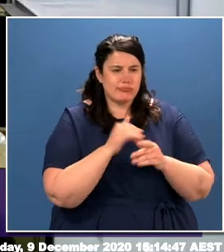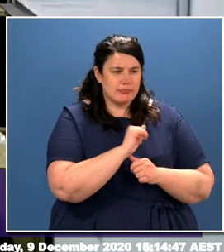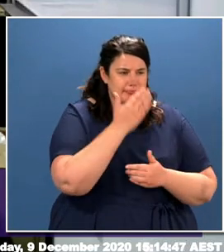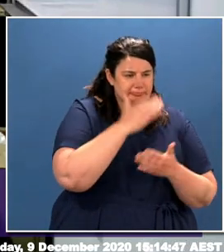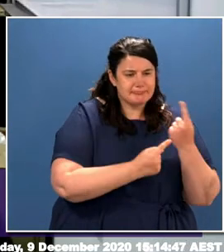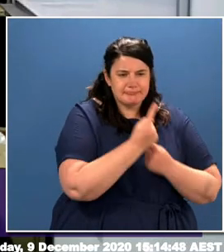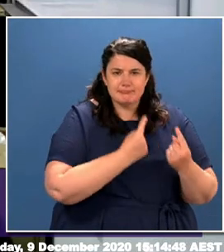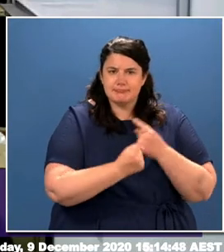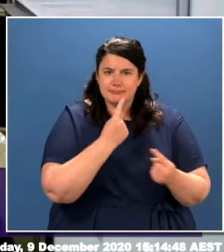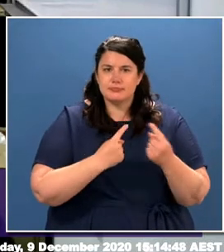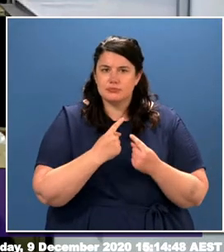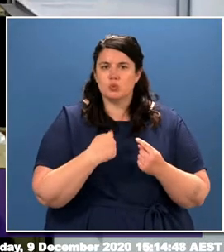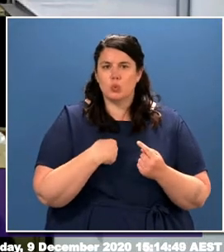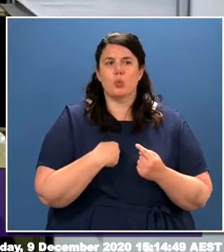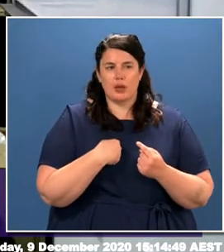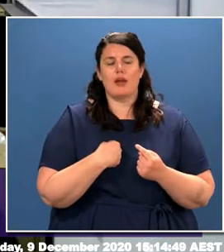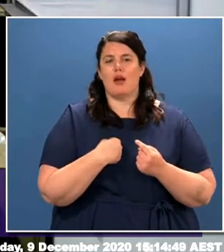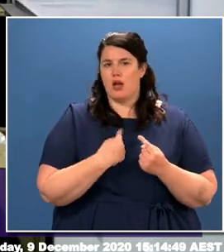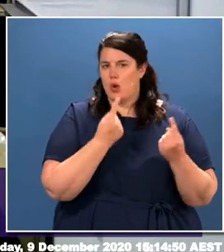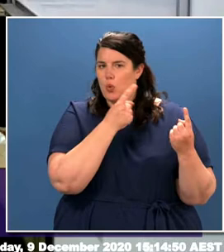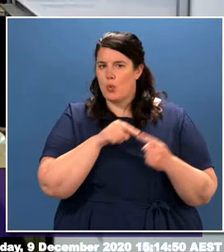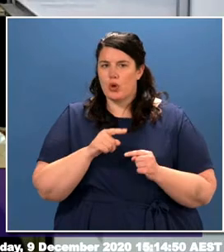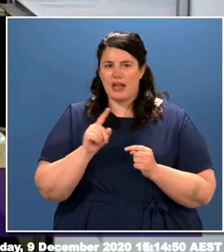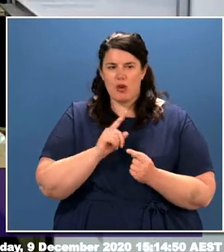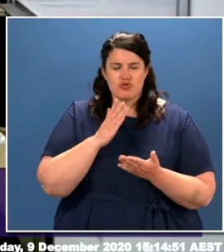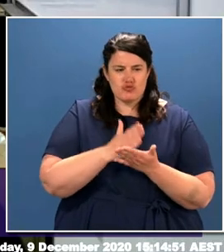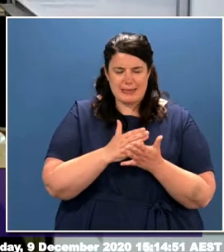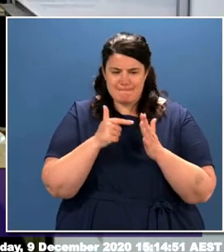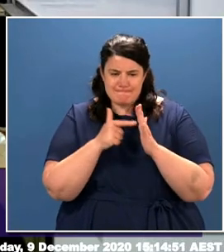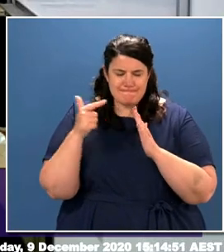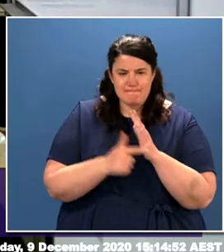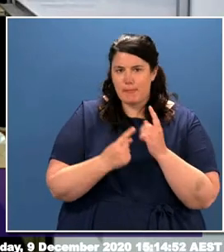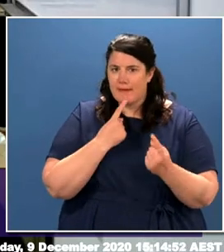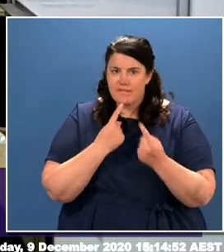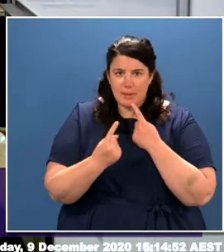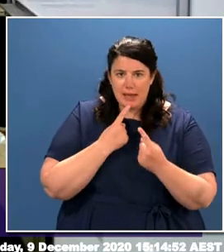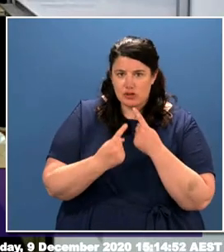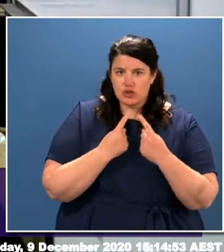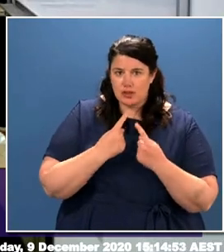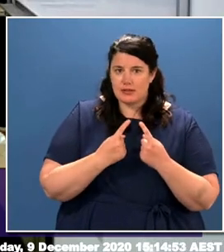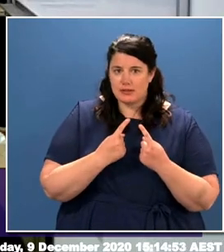actually has pulled out some of that really rich, I suppose, to qualify what